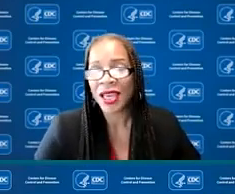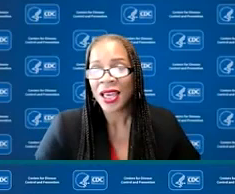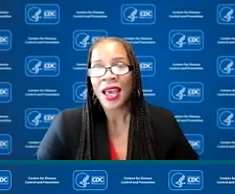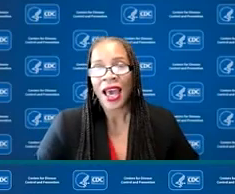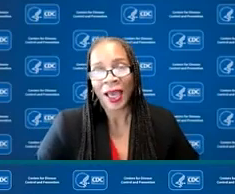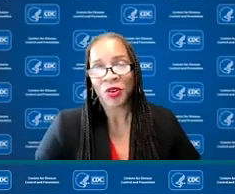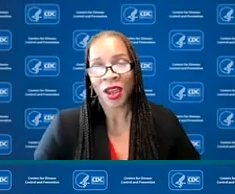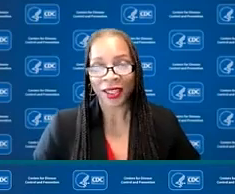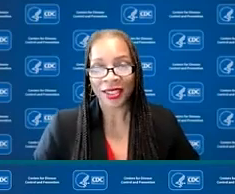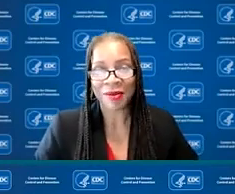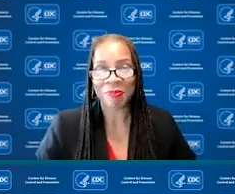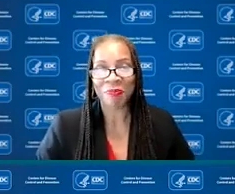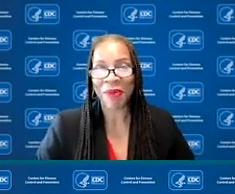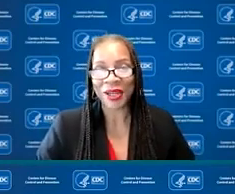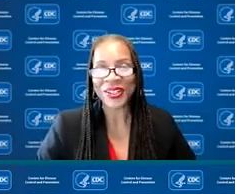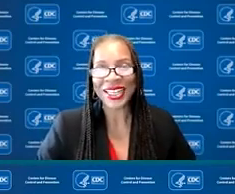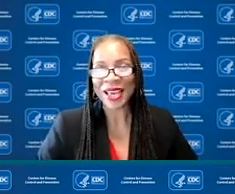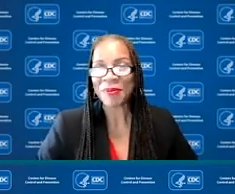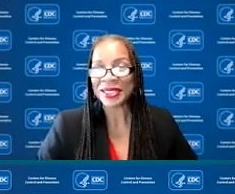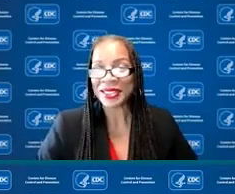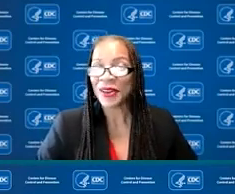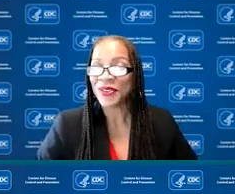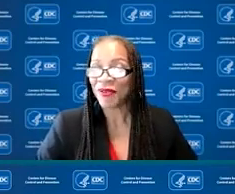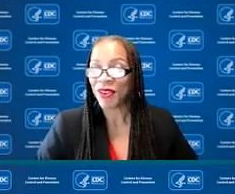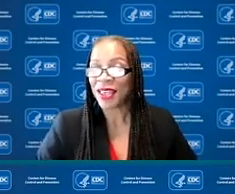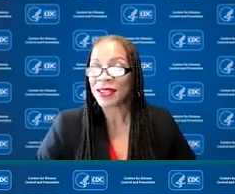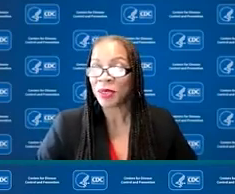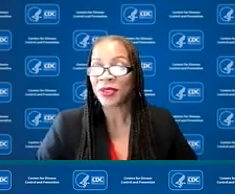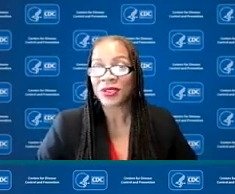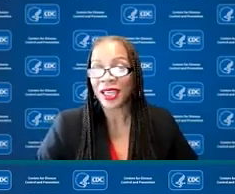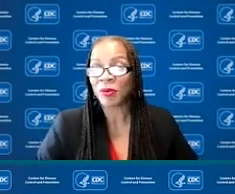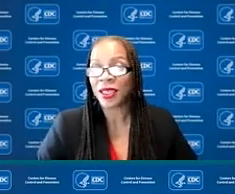I’m trying to get better at that myself, and I’ve even had some leaders say to me,